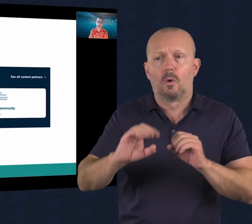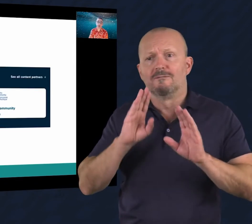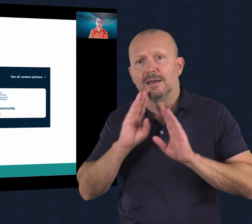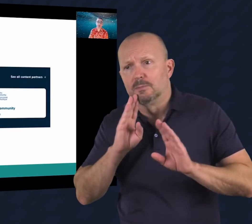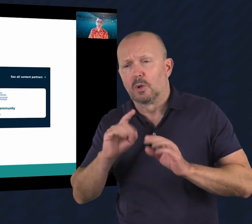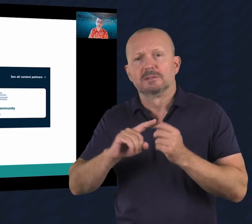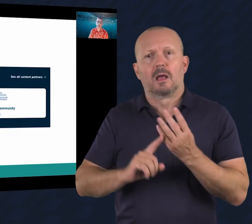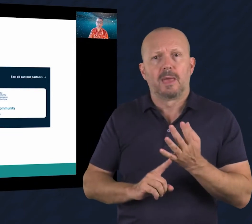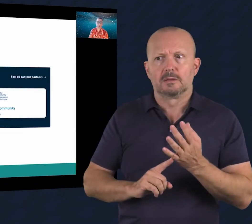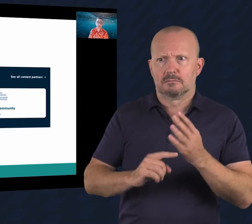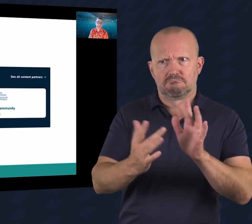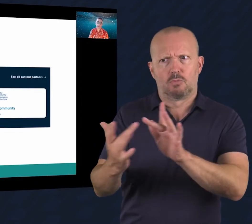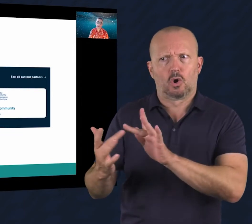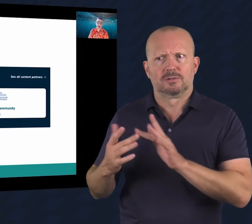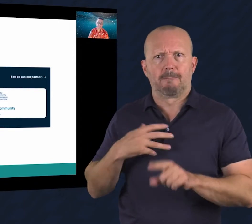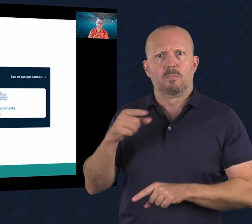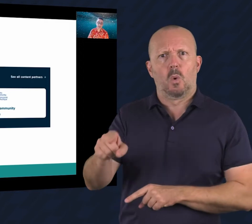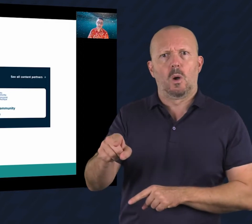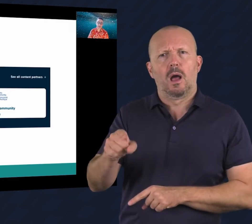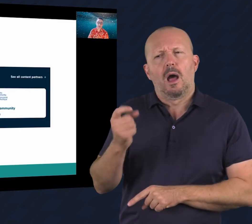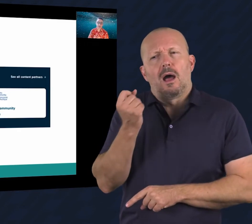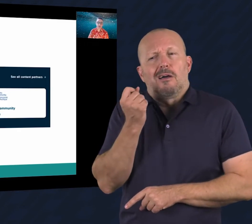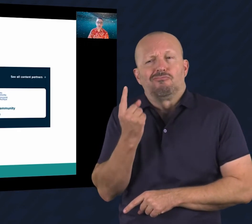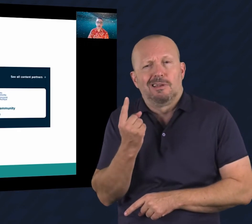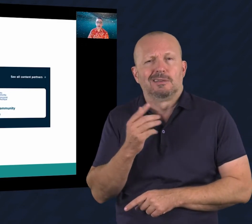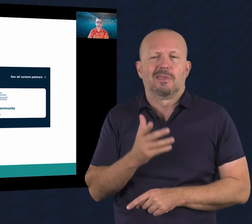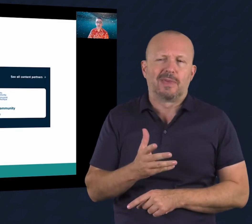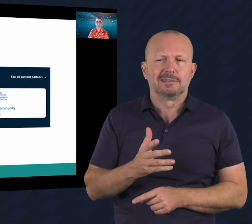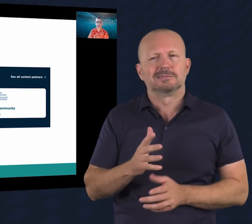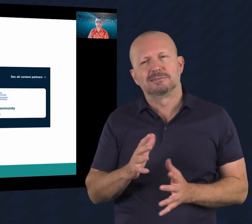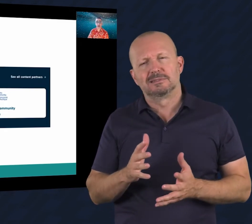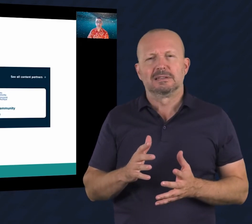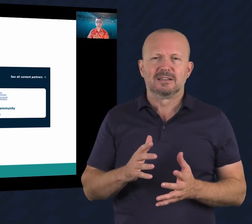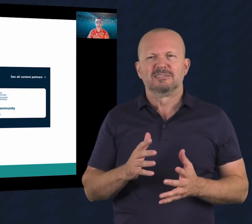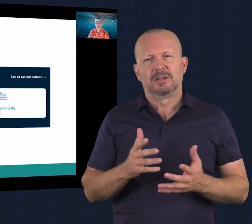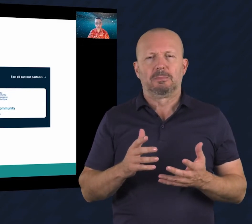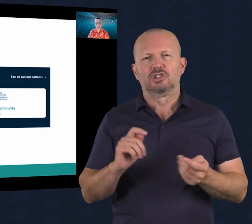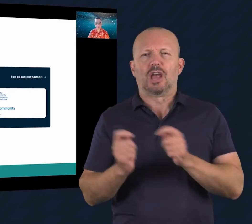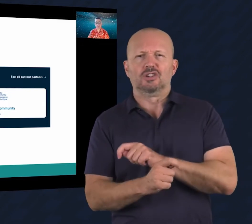and other social media channels. I appreciate this pushes a little bit at our definitions of GLAM sector standards,